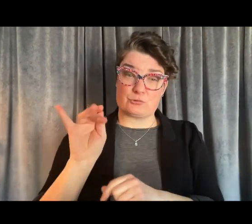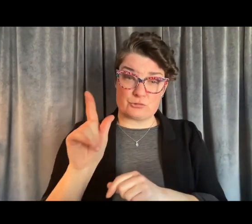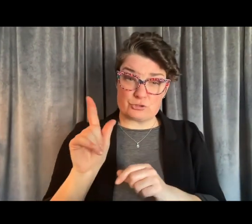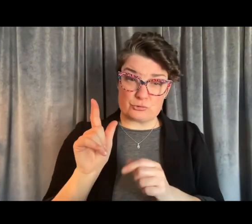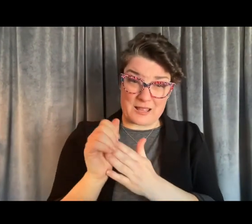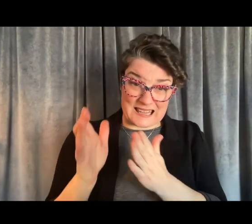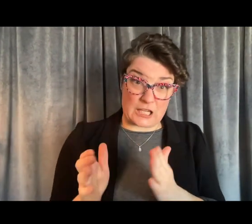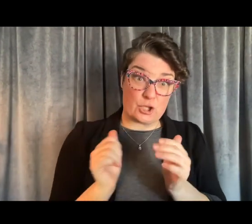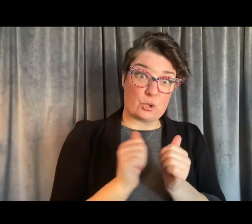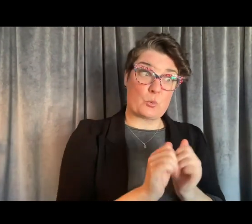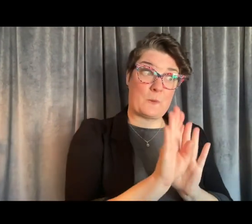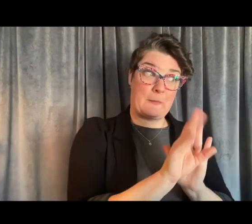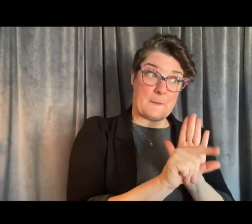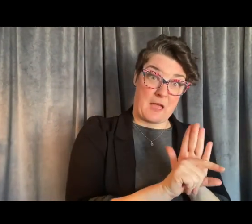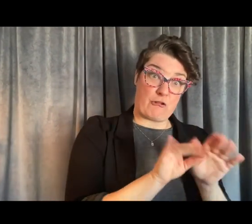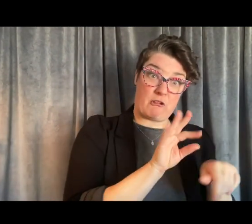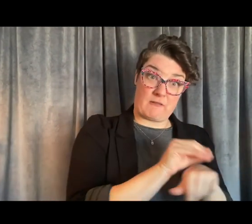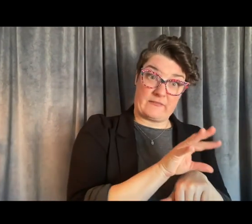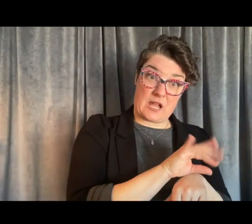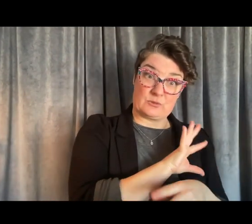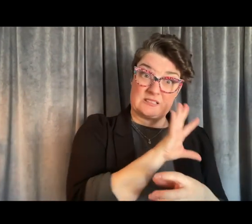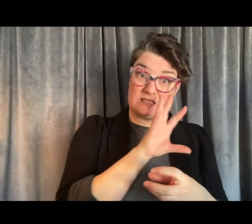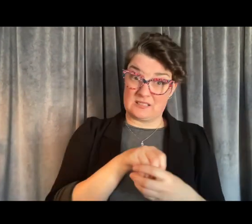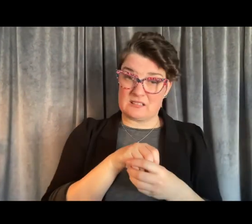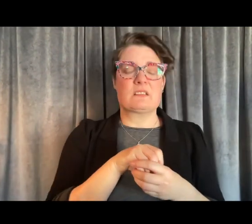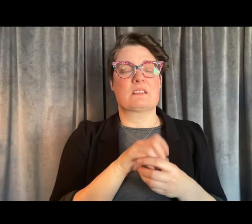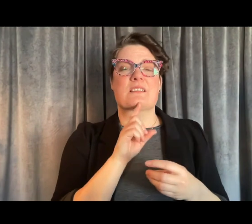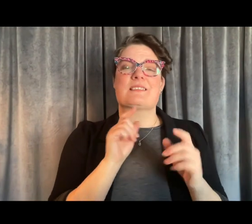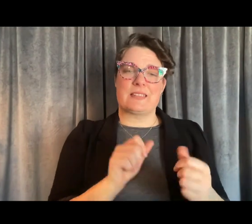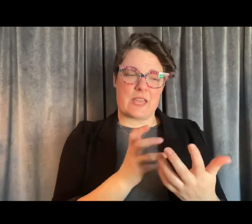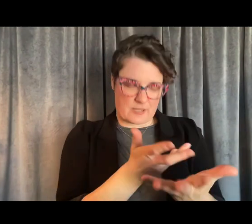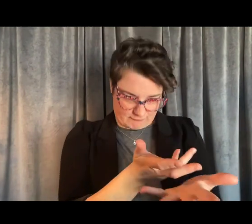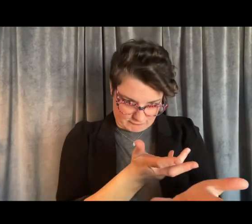been such a rich combination and meeting people where they are and finding ways